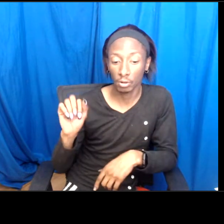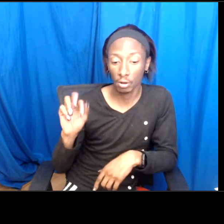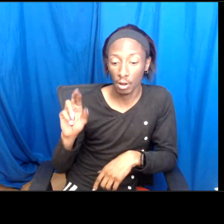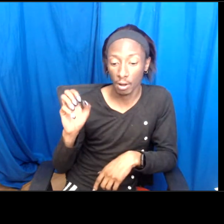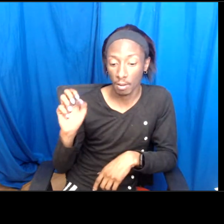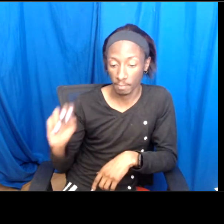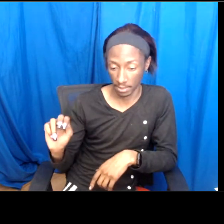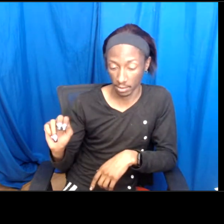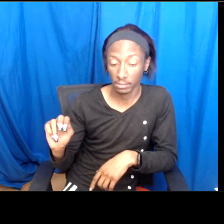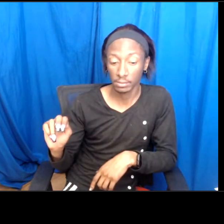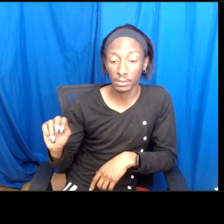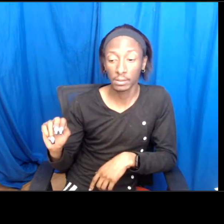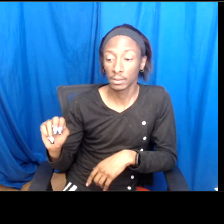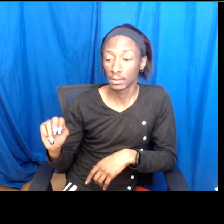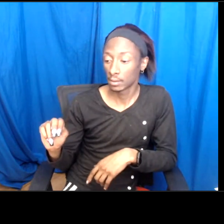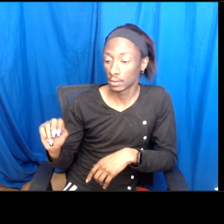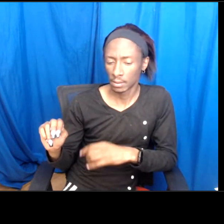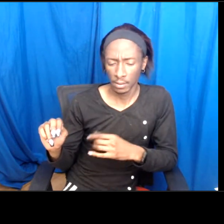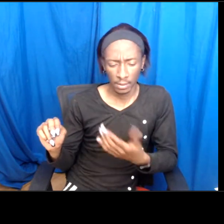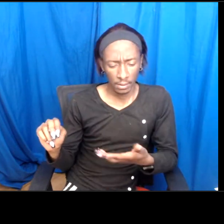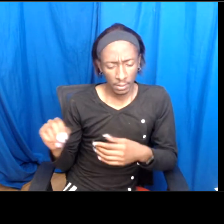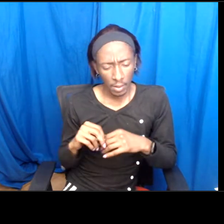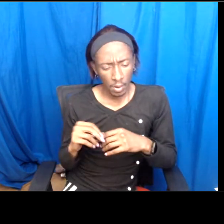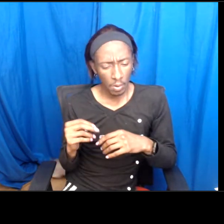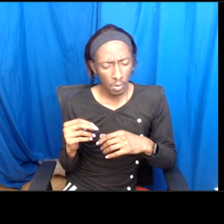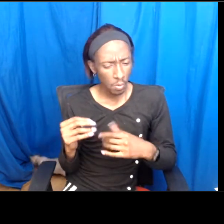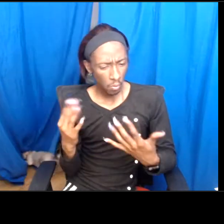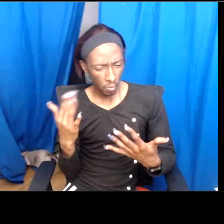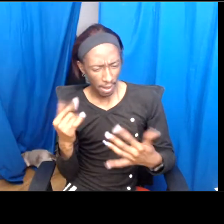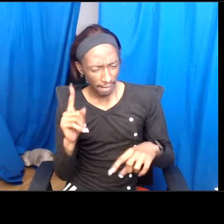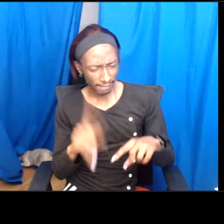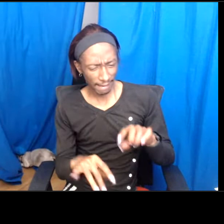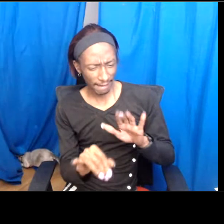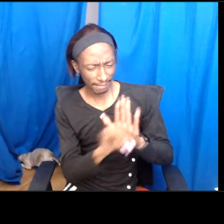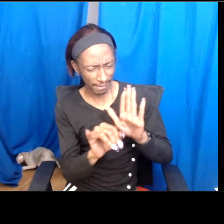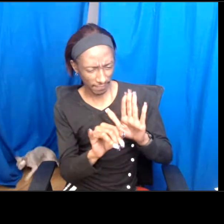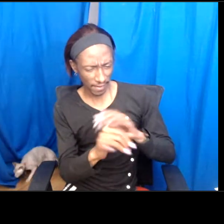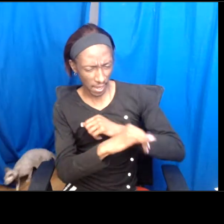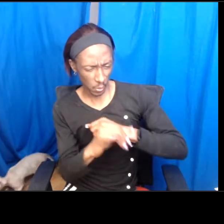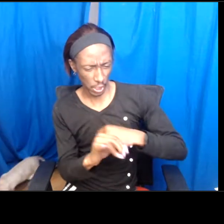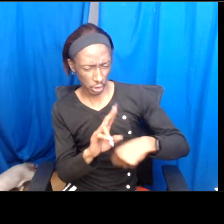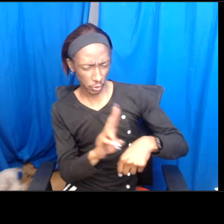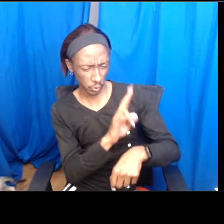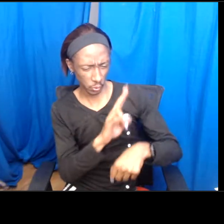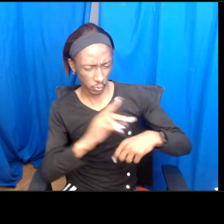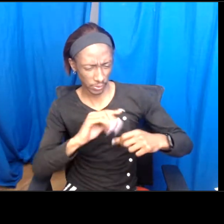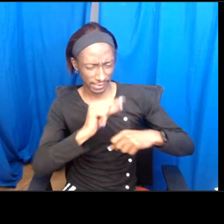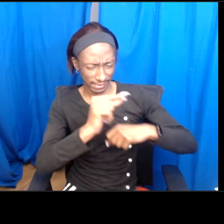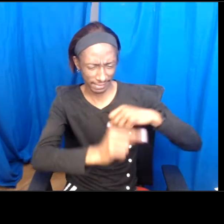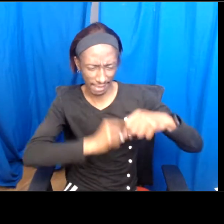"Why can't you identify the right whales using satellite?" Well, actually that is something that is being worked on